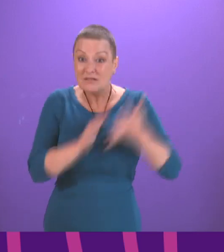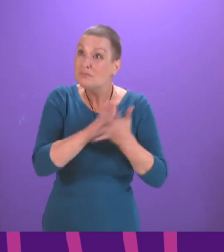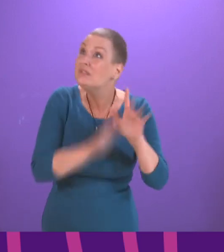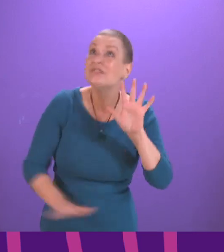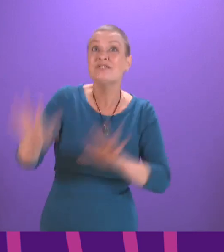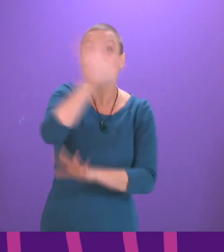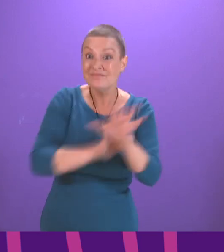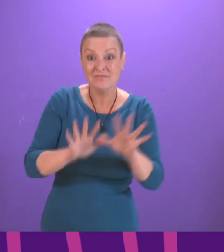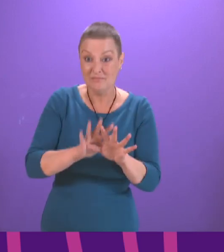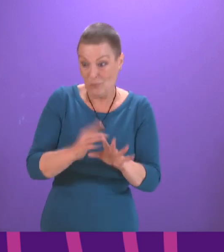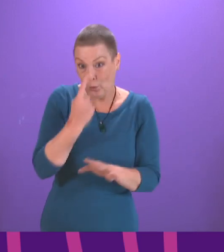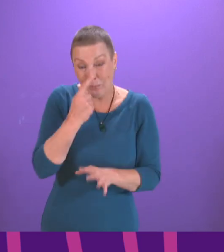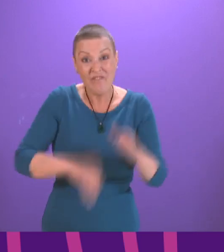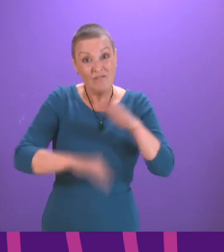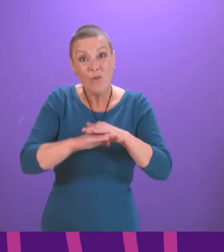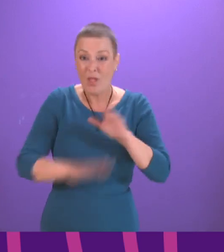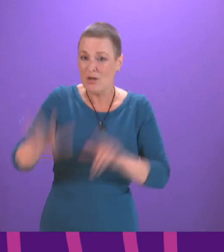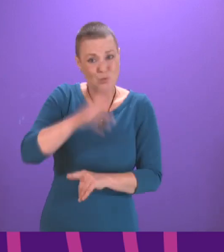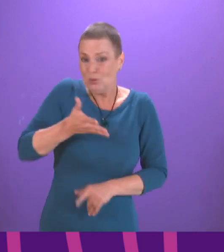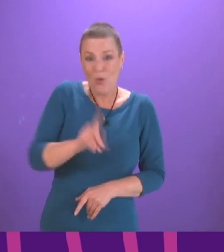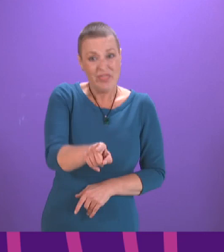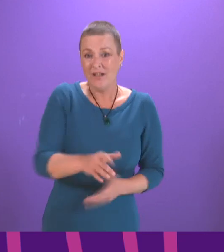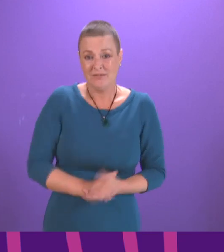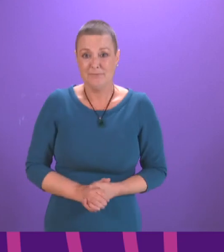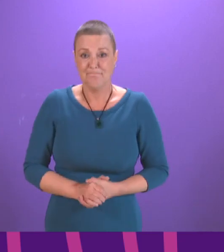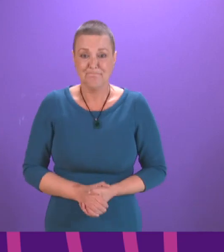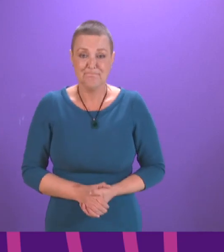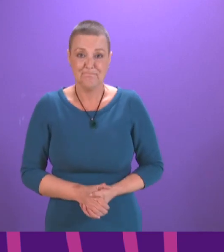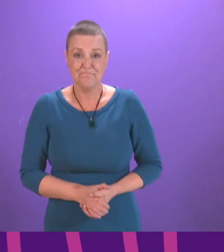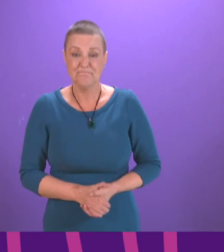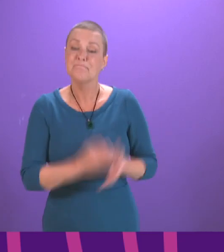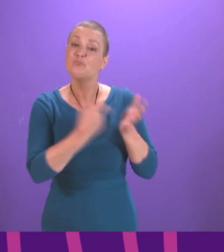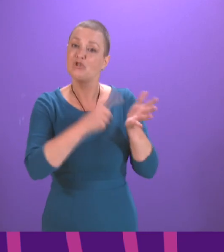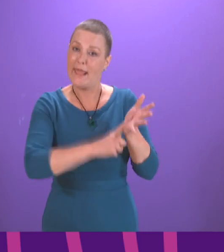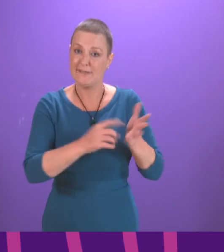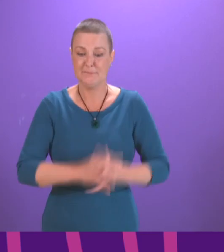of the country but for the whole country, and I think that we all want to avoid that.